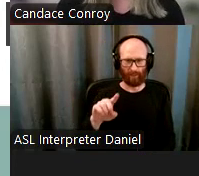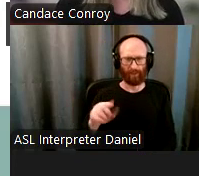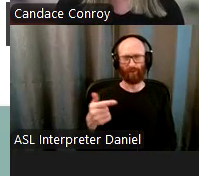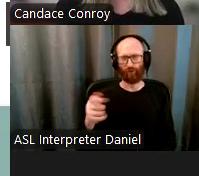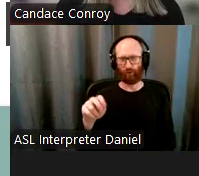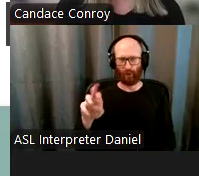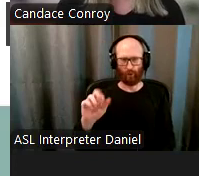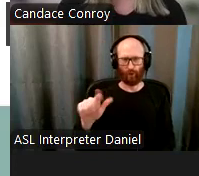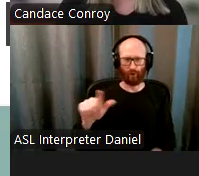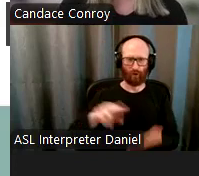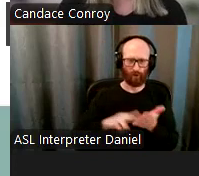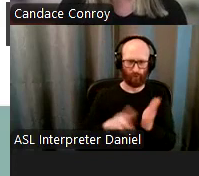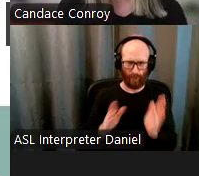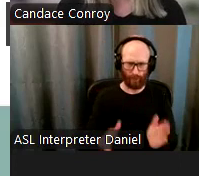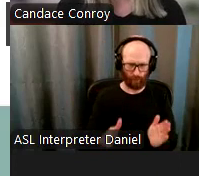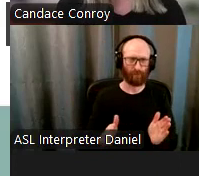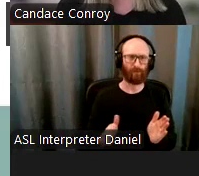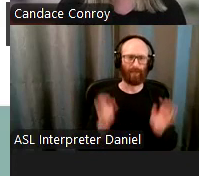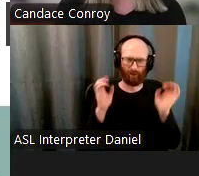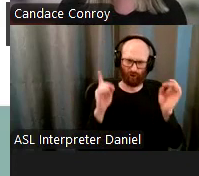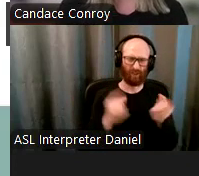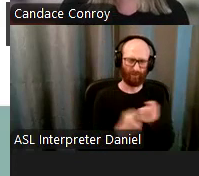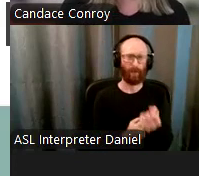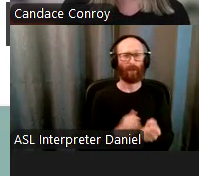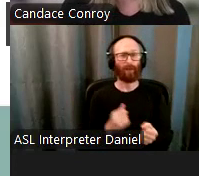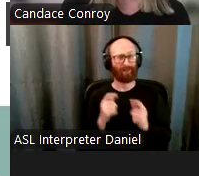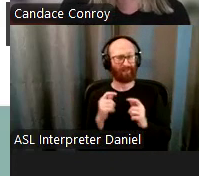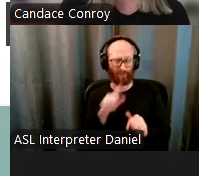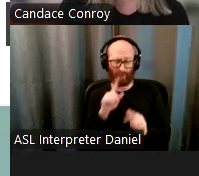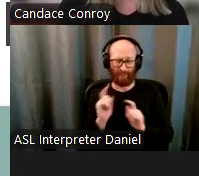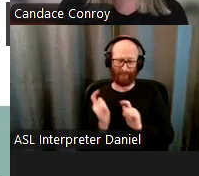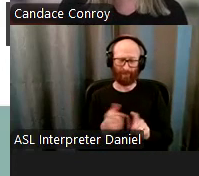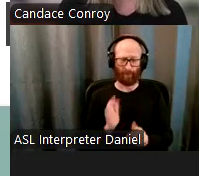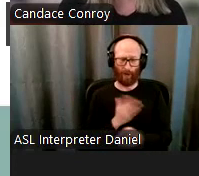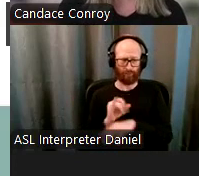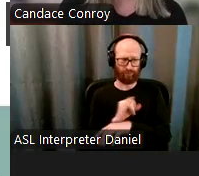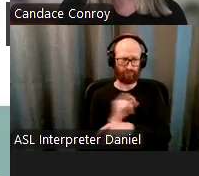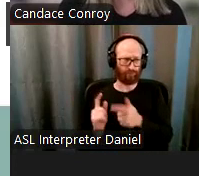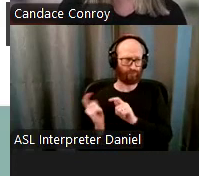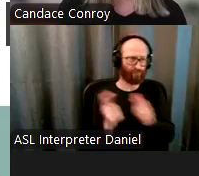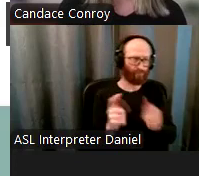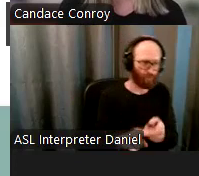This is a gift from our industry to the state of Washington and so therefore any teacher